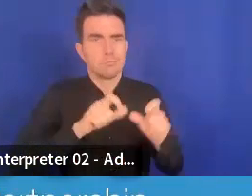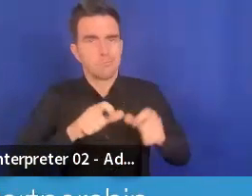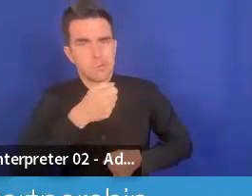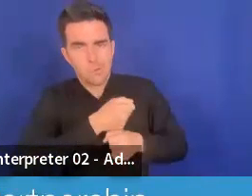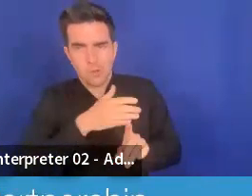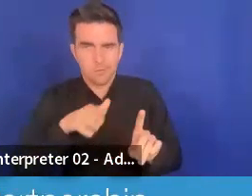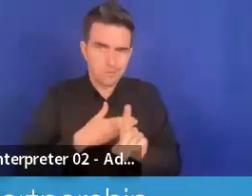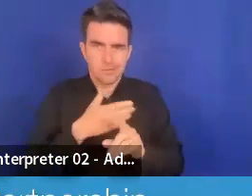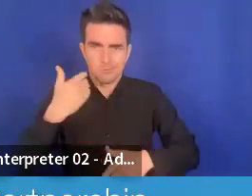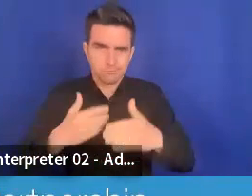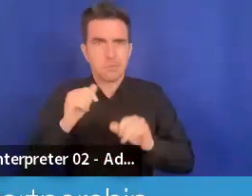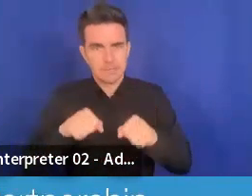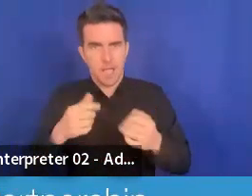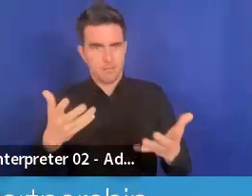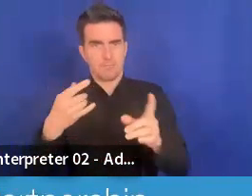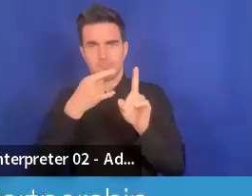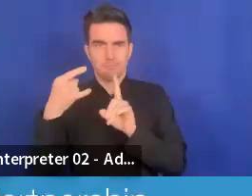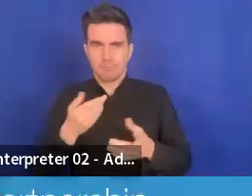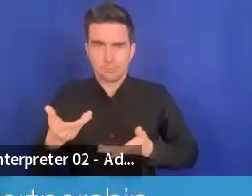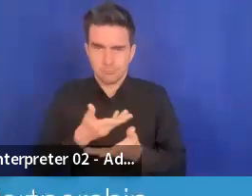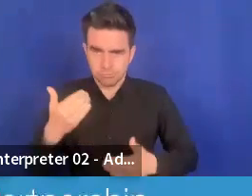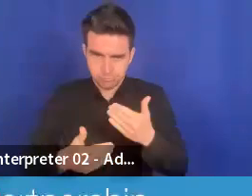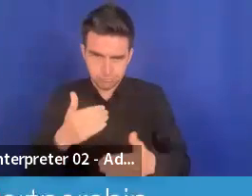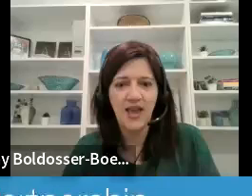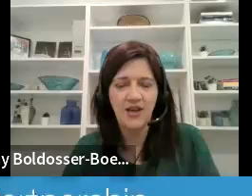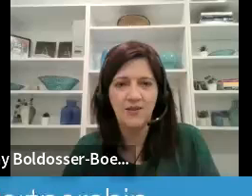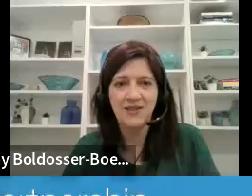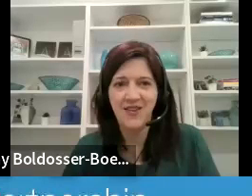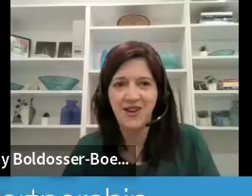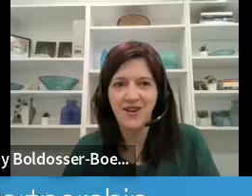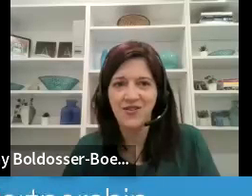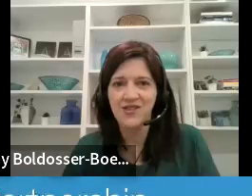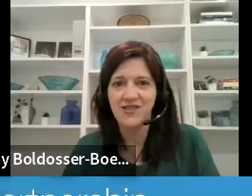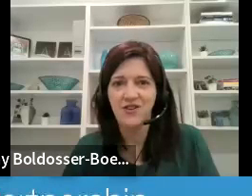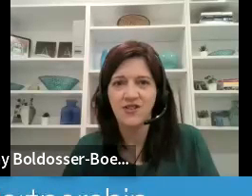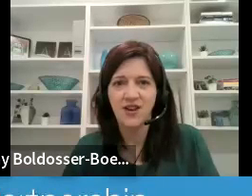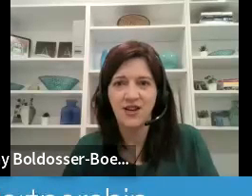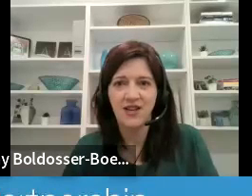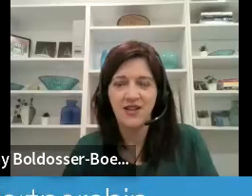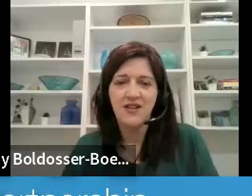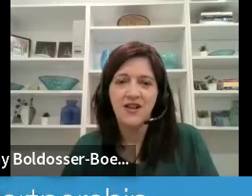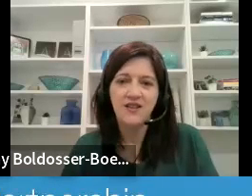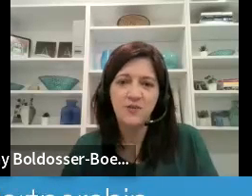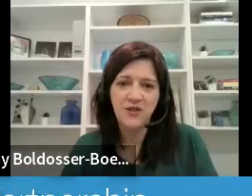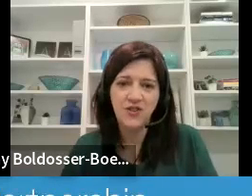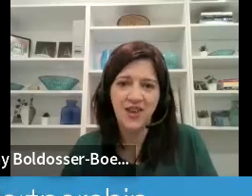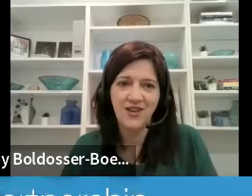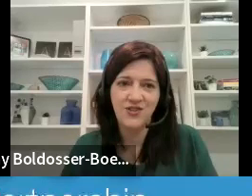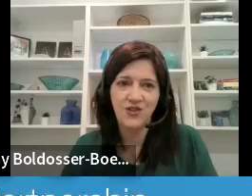Waiswa and Laura, Sam and David and others in the Secretariat, and a special thanks to